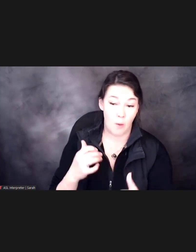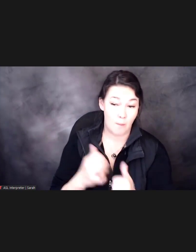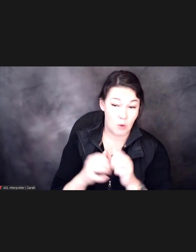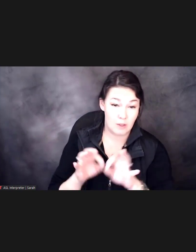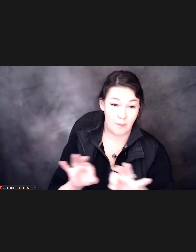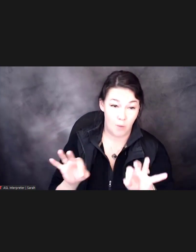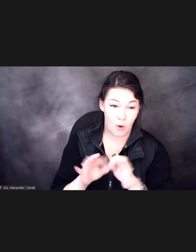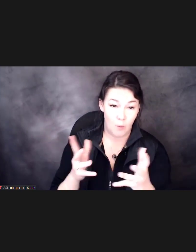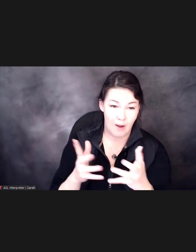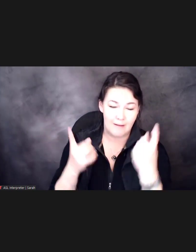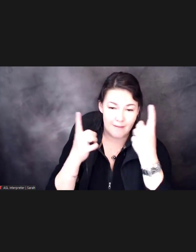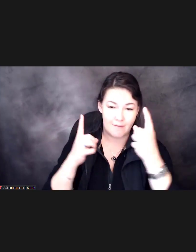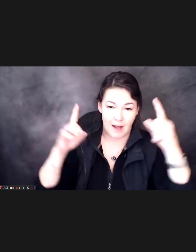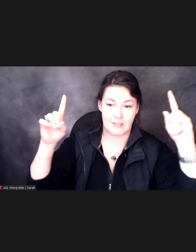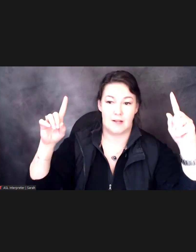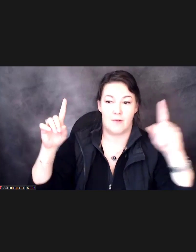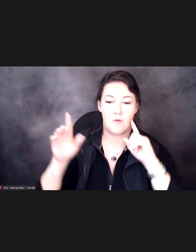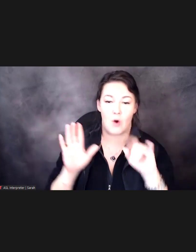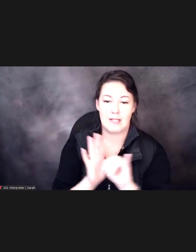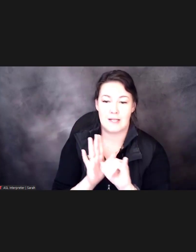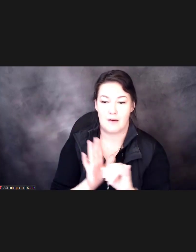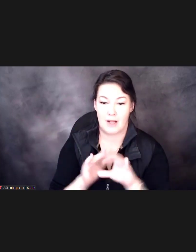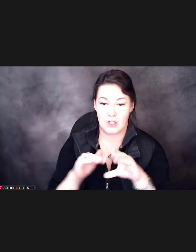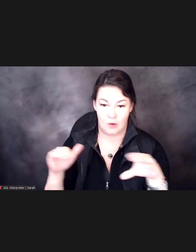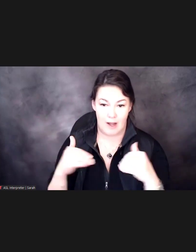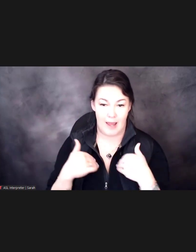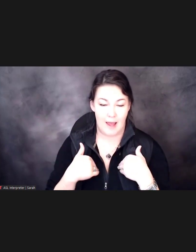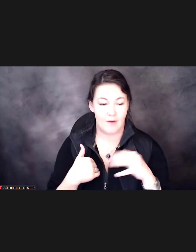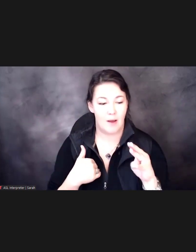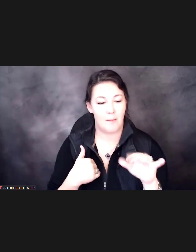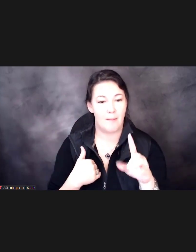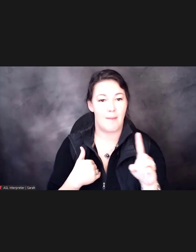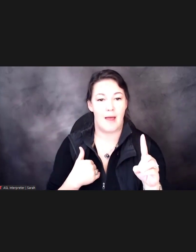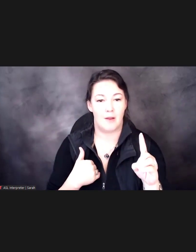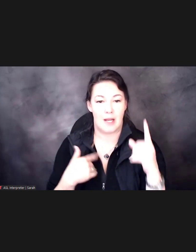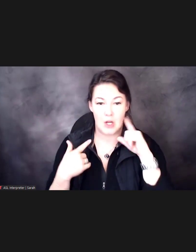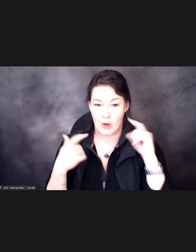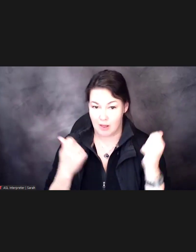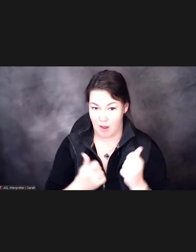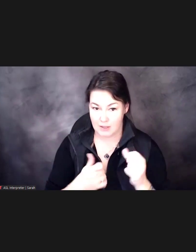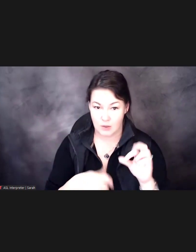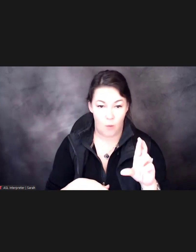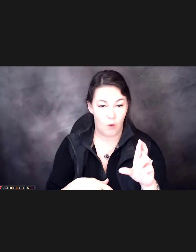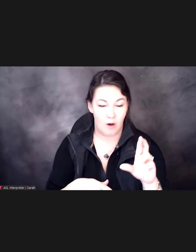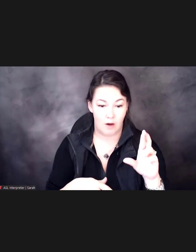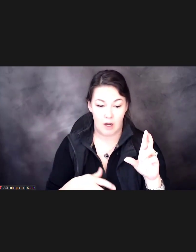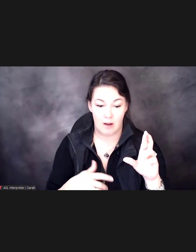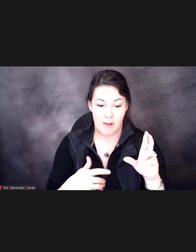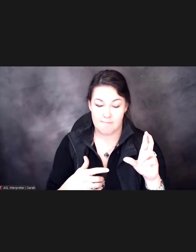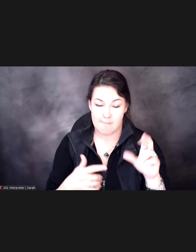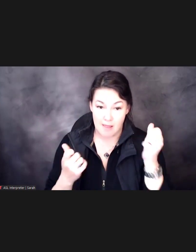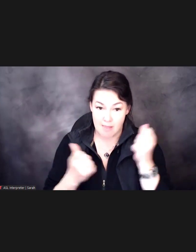It's effective in identifying children who may have a child hearing loss or loss in just one ear, as well as those that have a